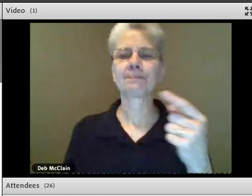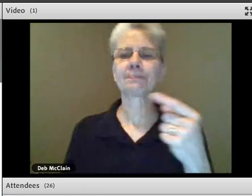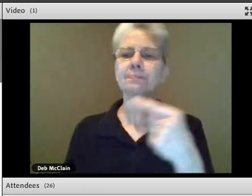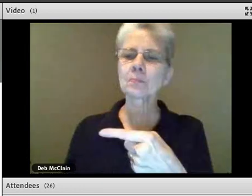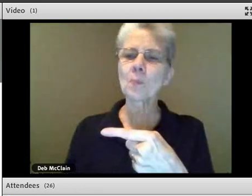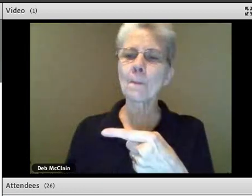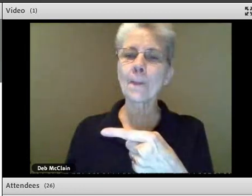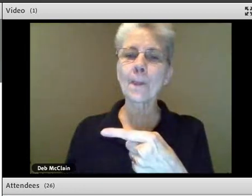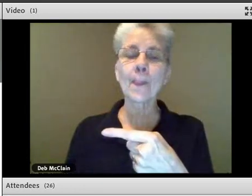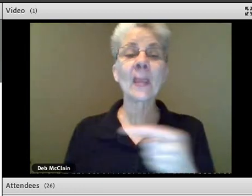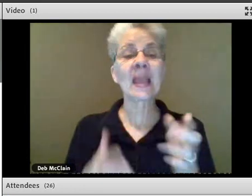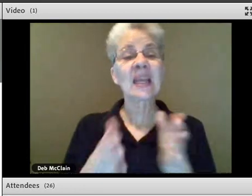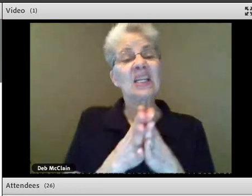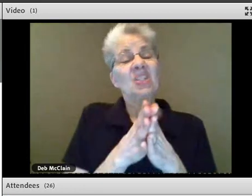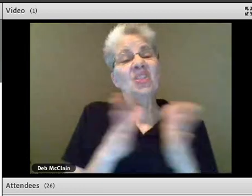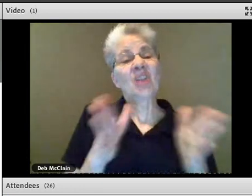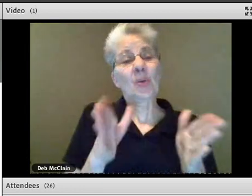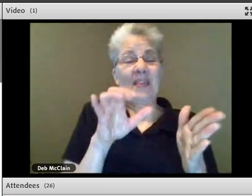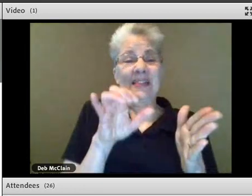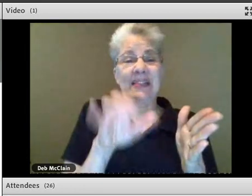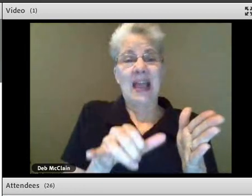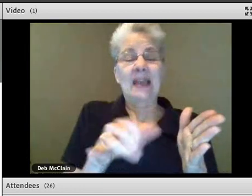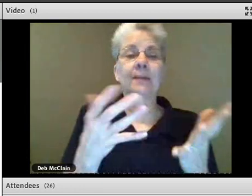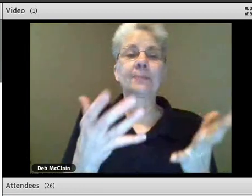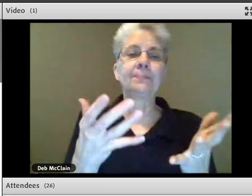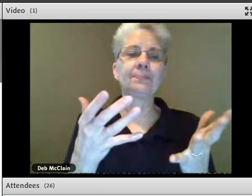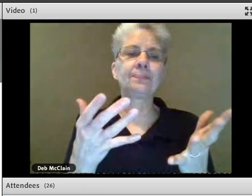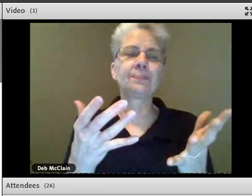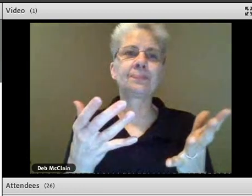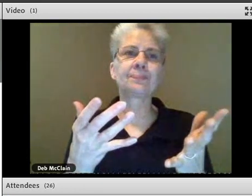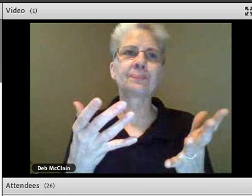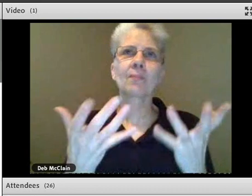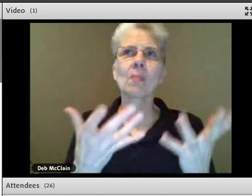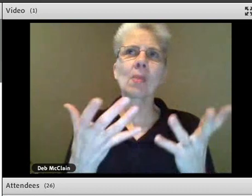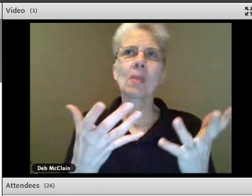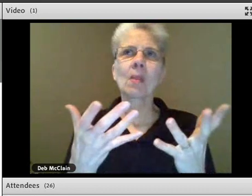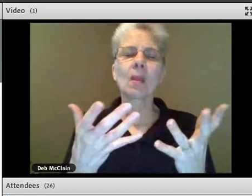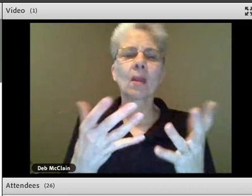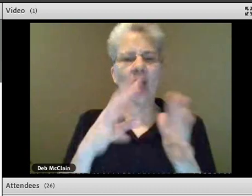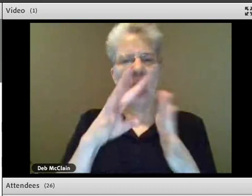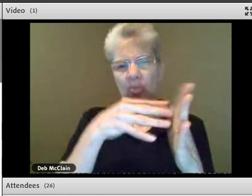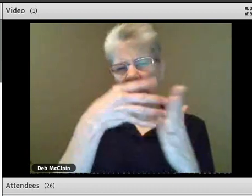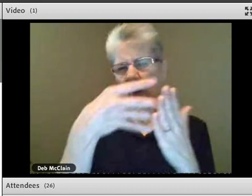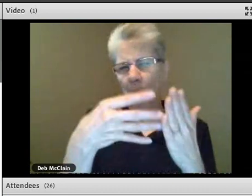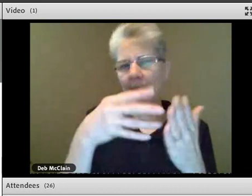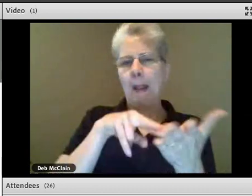So, in general, this is, like, the grid of what a learning management system kind of entails,